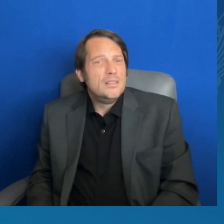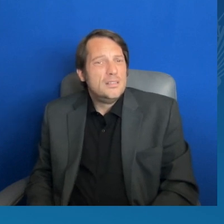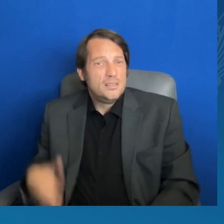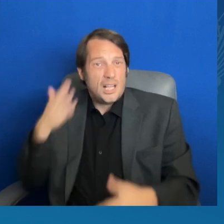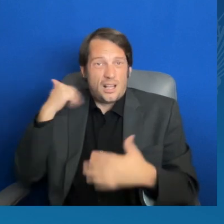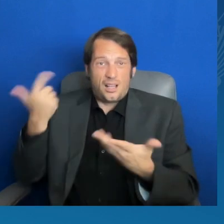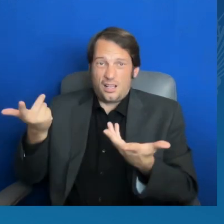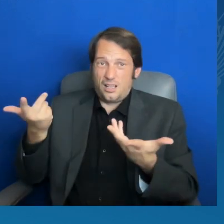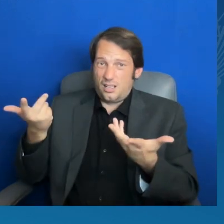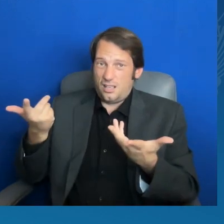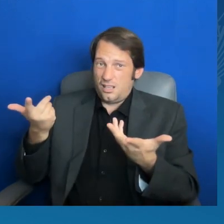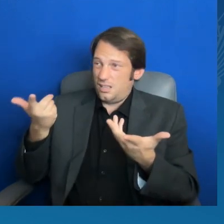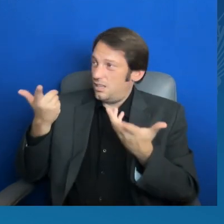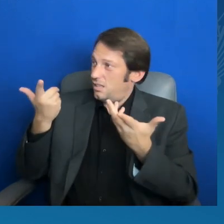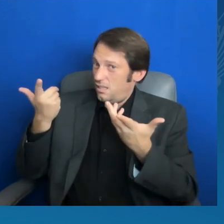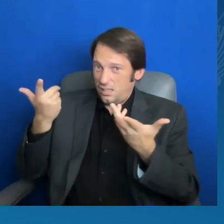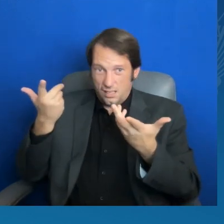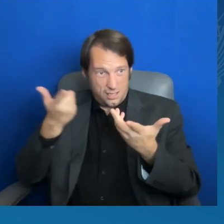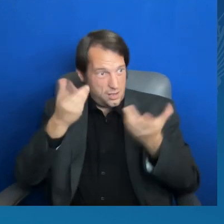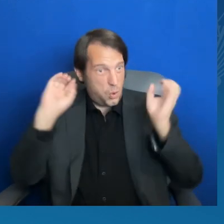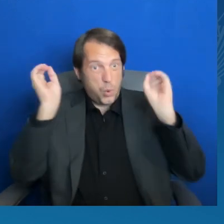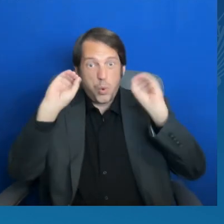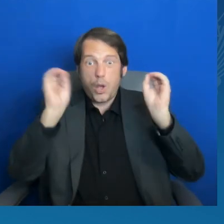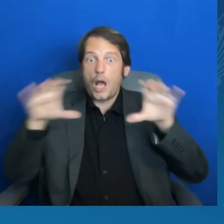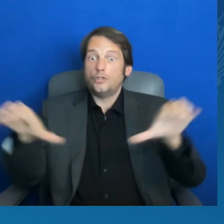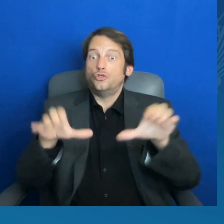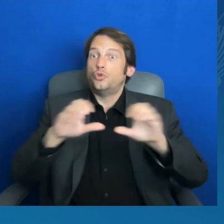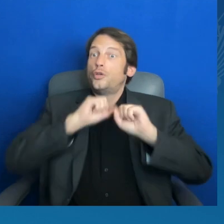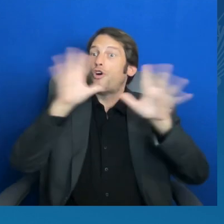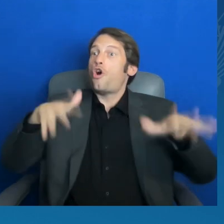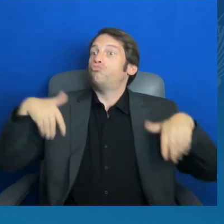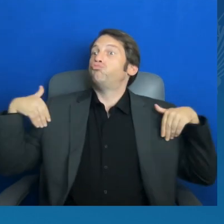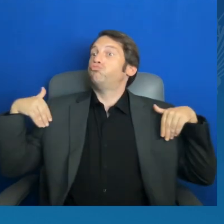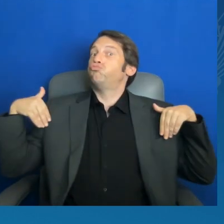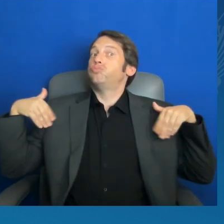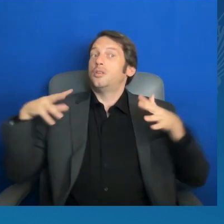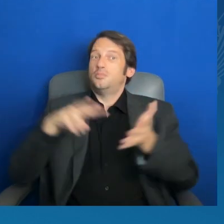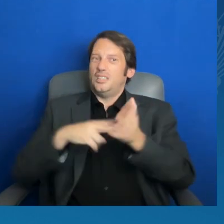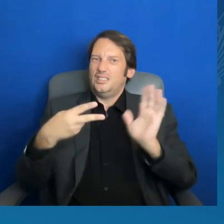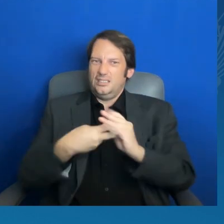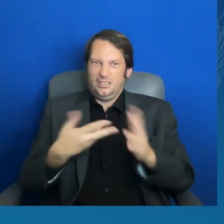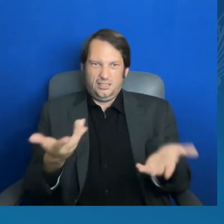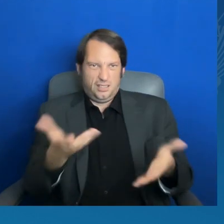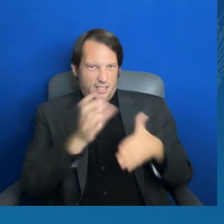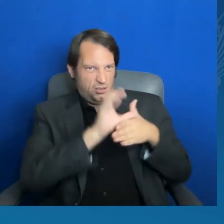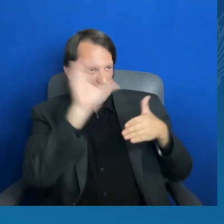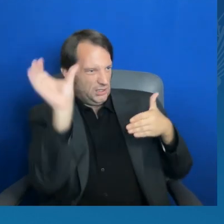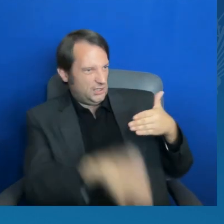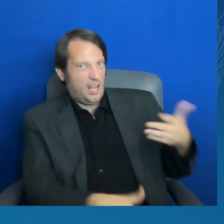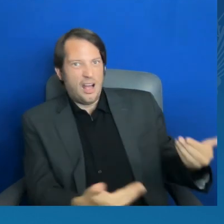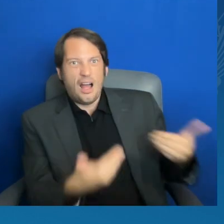And so, that's what I see from traveling the country and all of the folks I have talked with over the years,